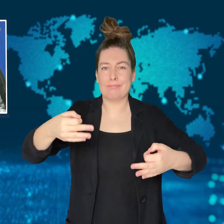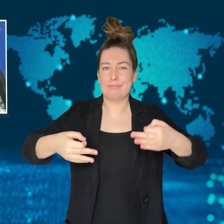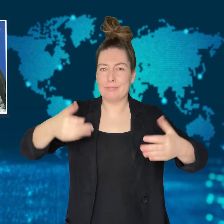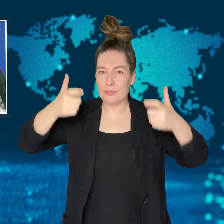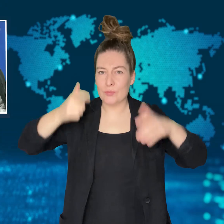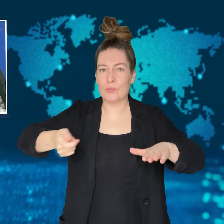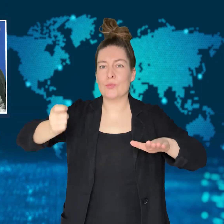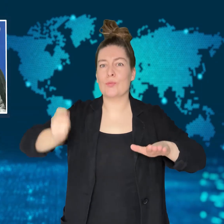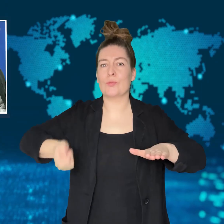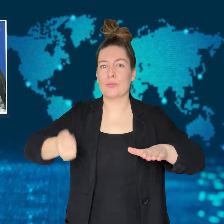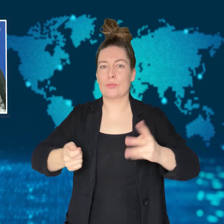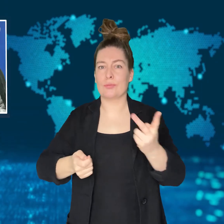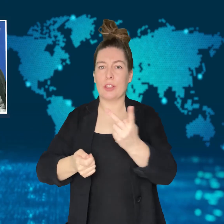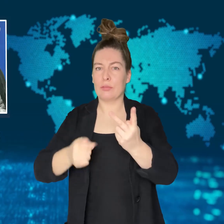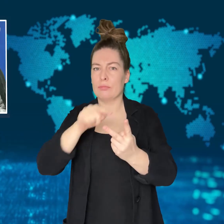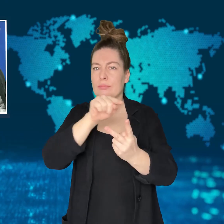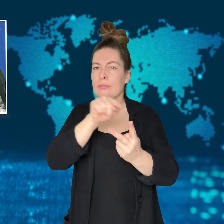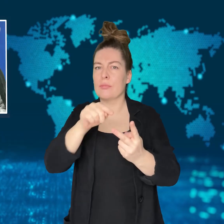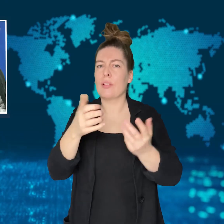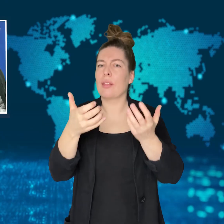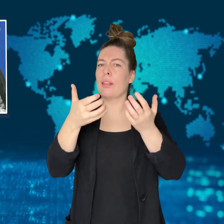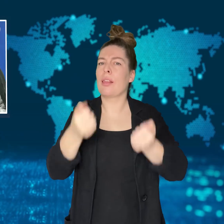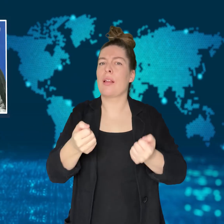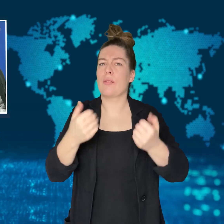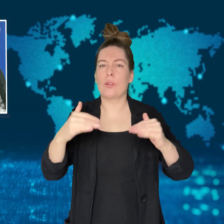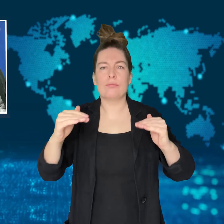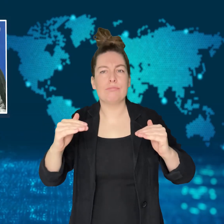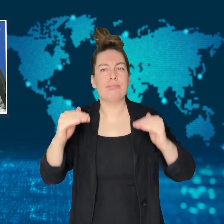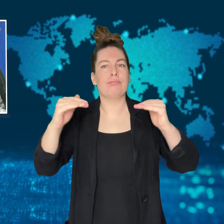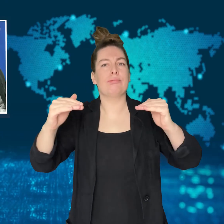The two victims were both of the rank of